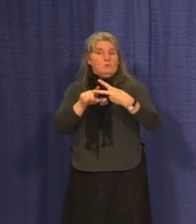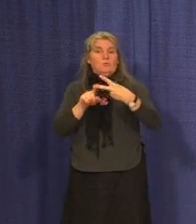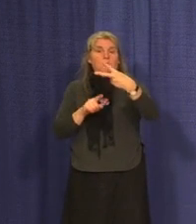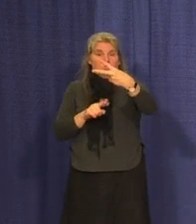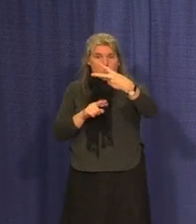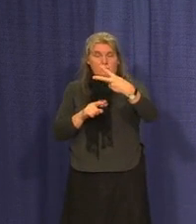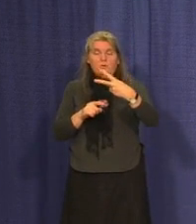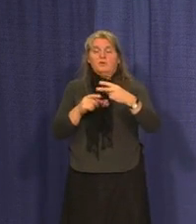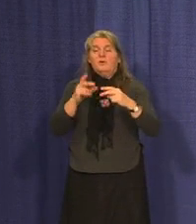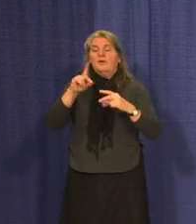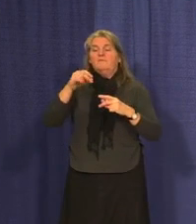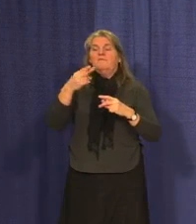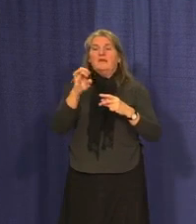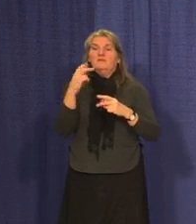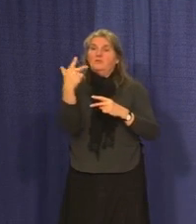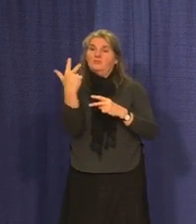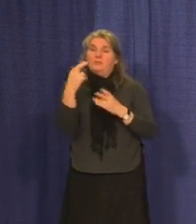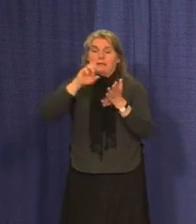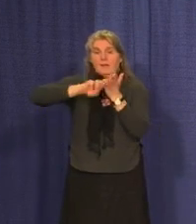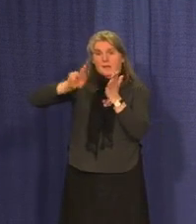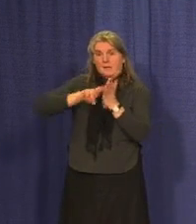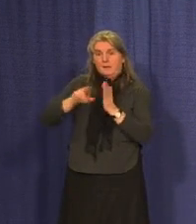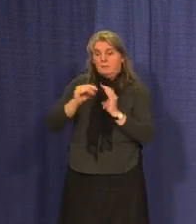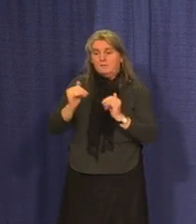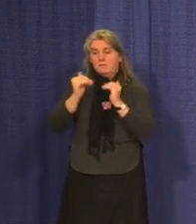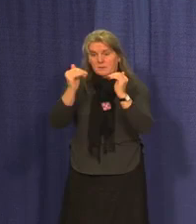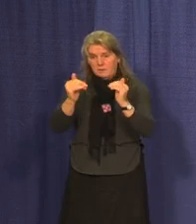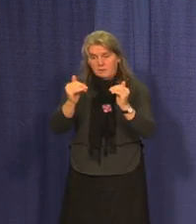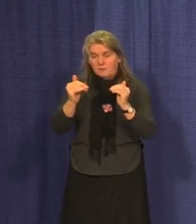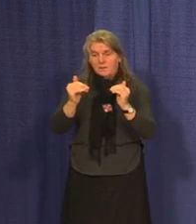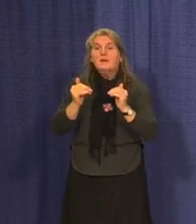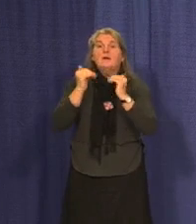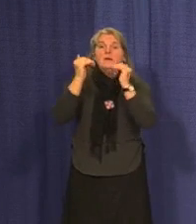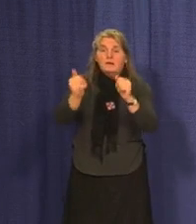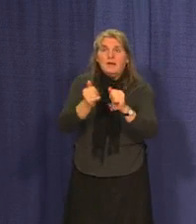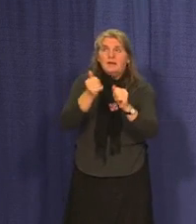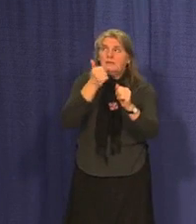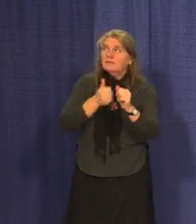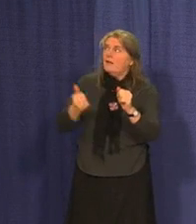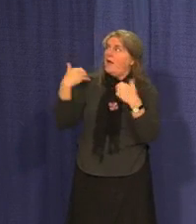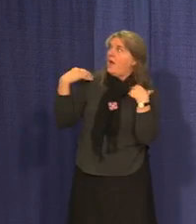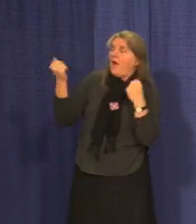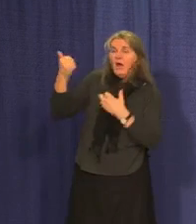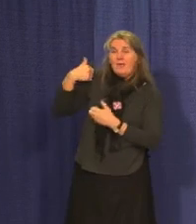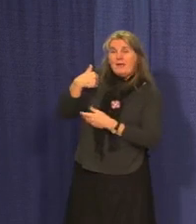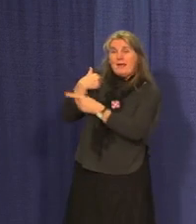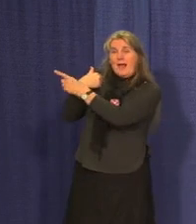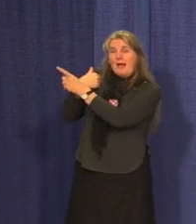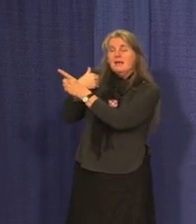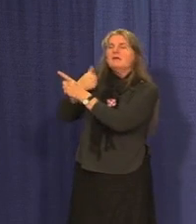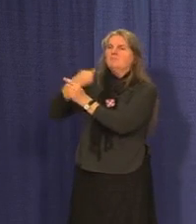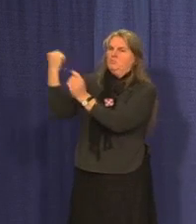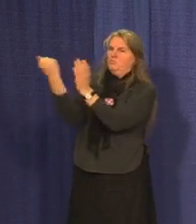As the first two products continue through phase three trials, the next steps will be health Canada operable in then